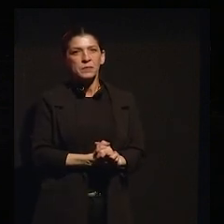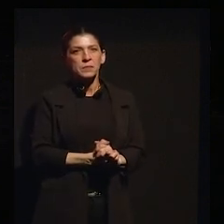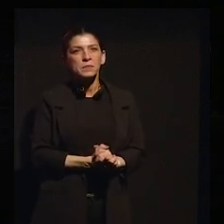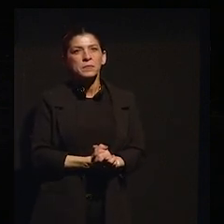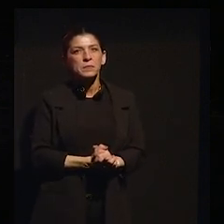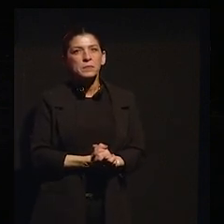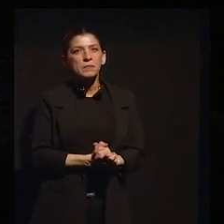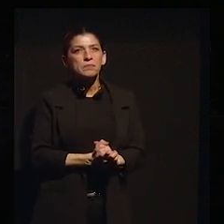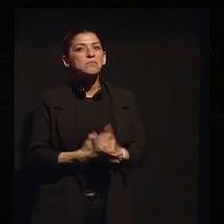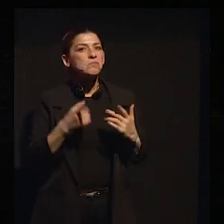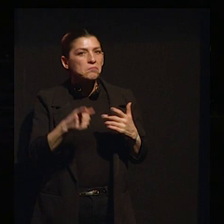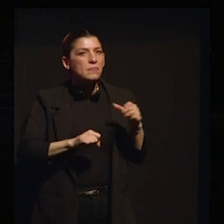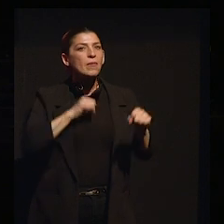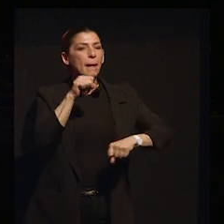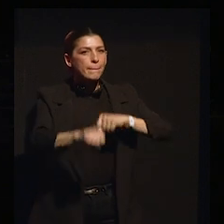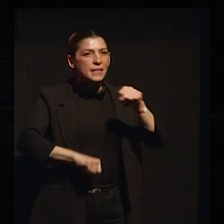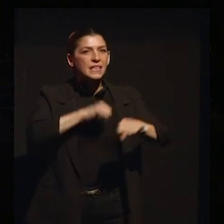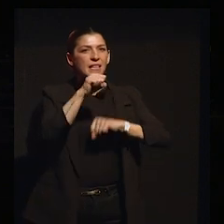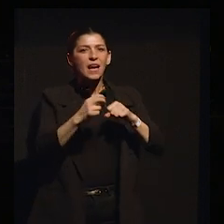In this way, we try to connect the bicycle with women as much as possible.